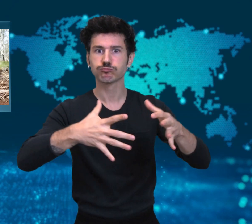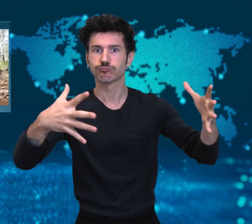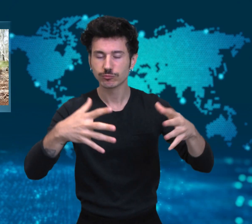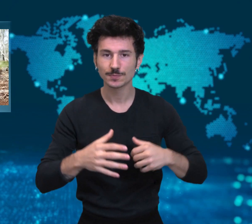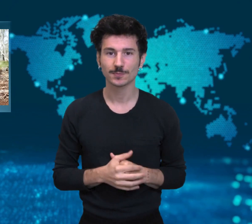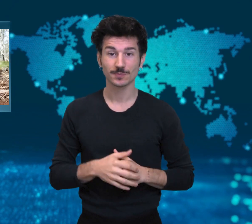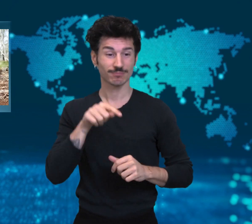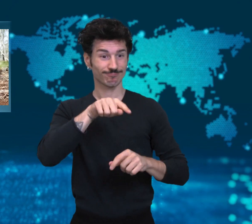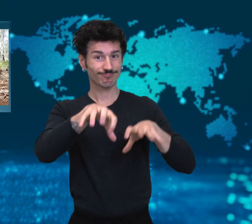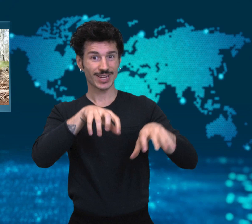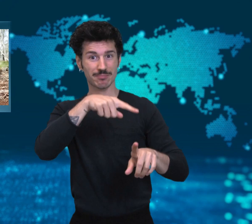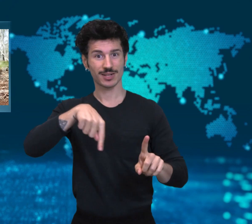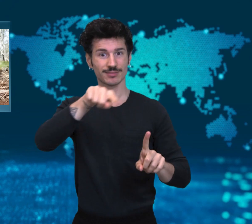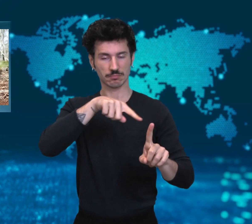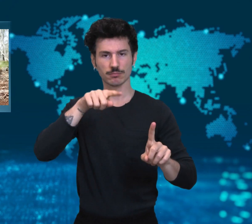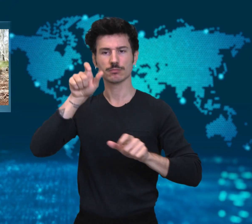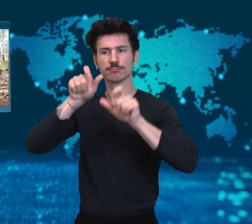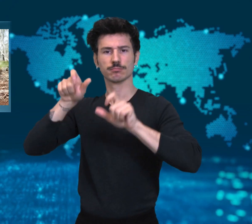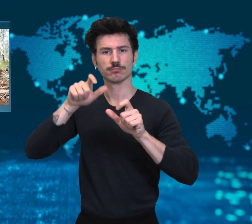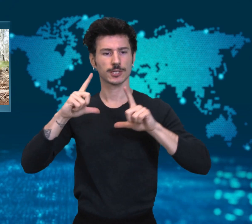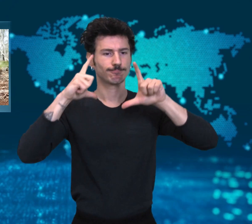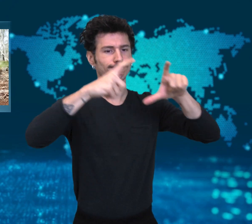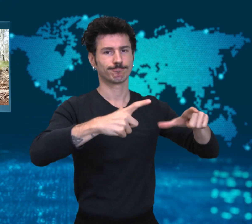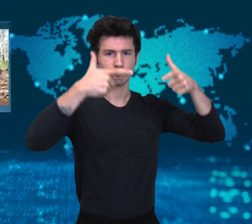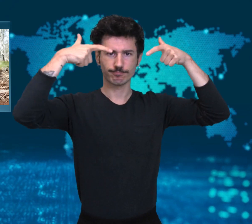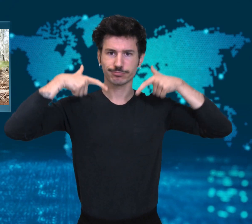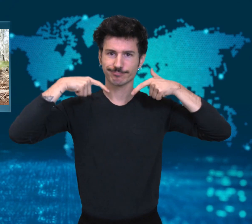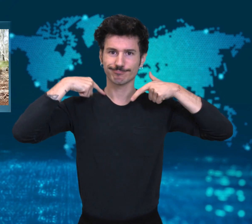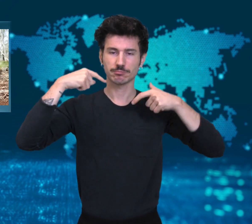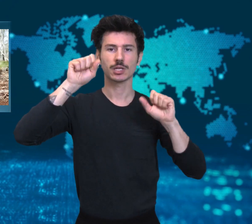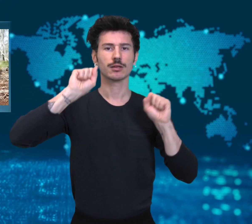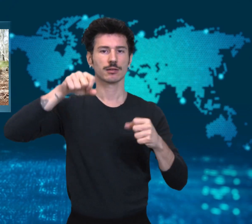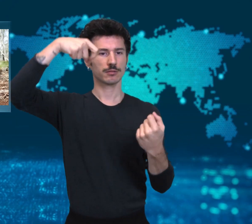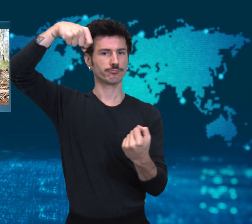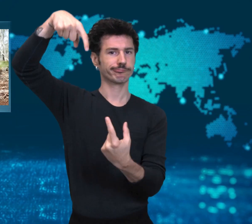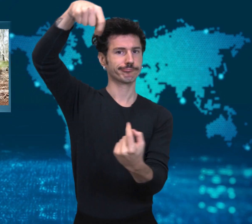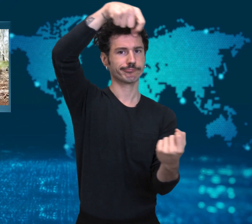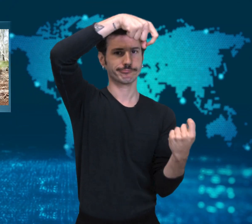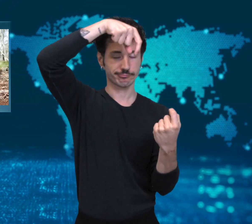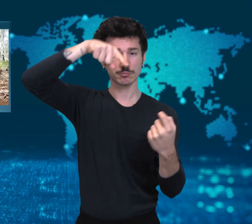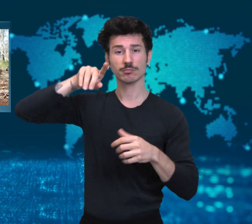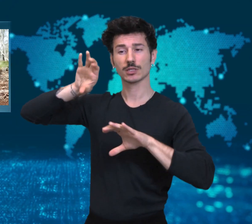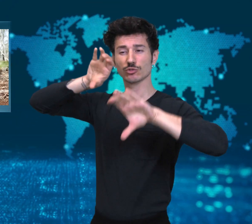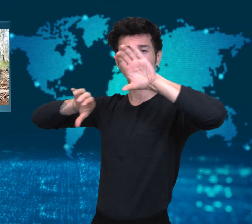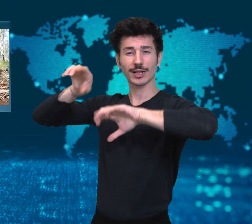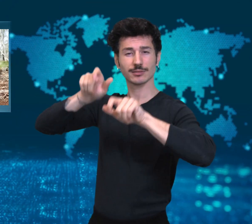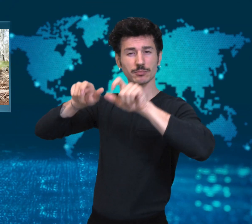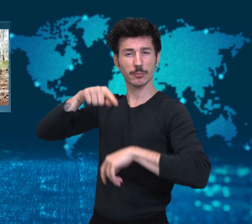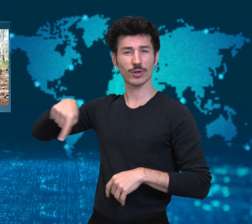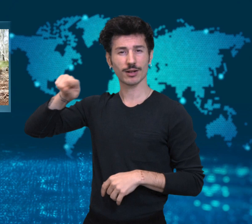The animals are wearing radio collars so that scientists can